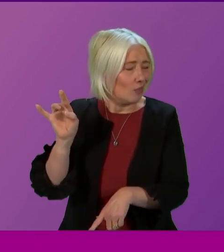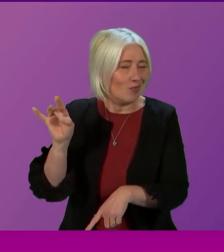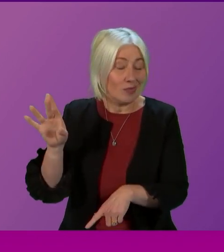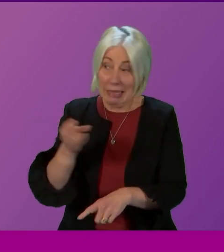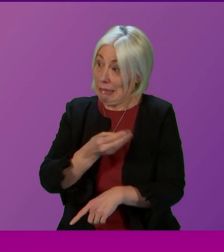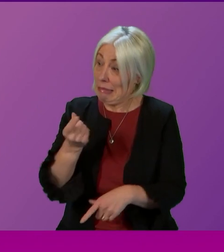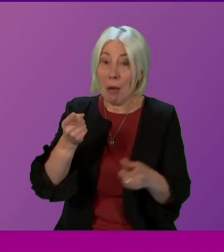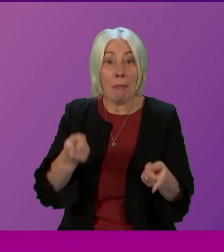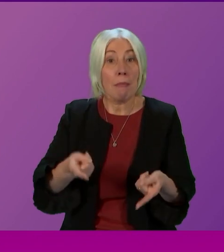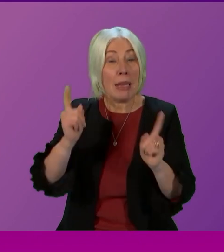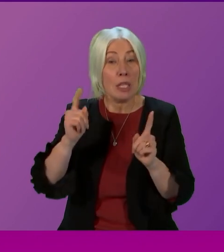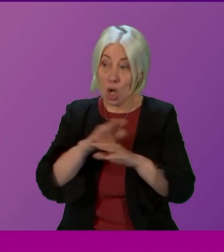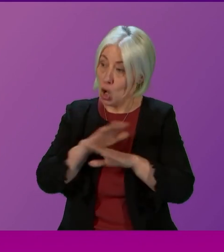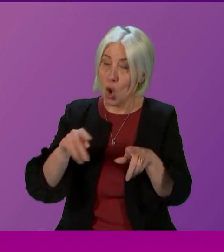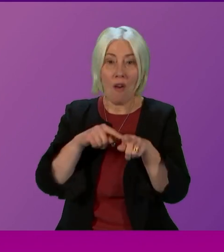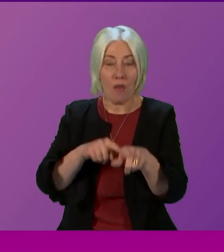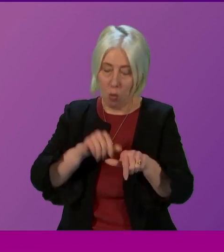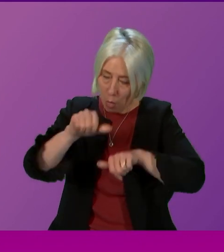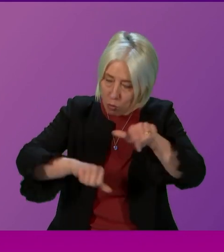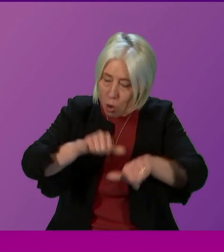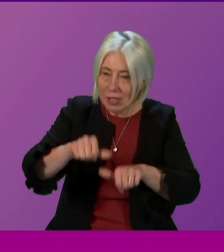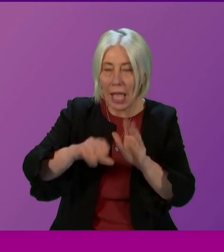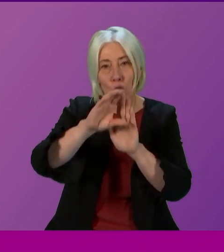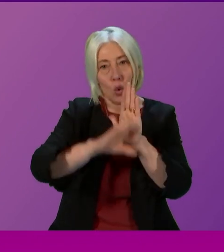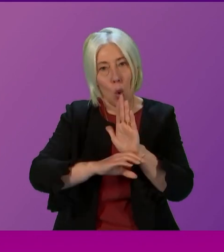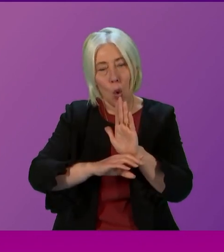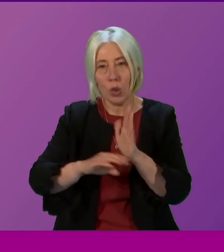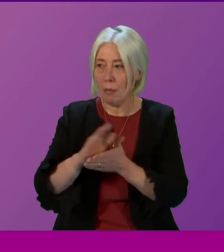“in not abiding by our processes and codes risks bringing the Parliament